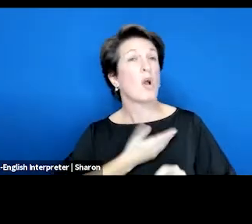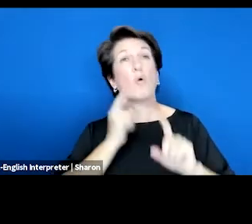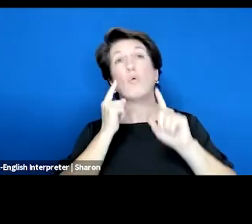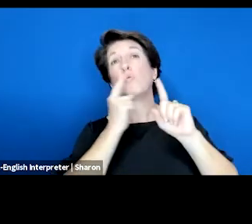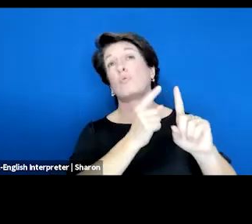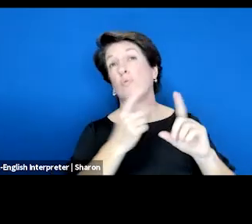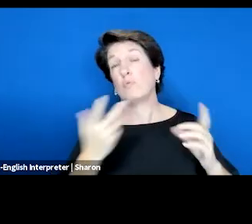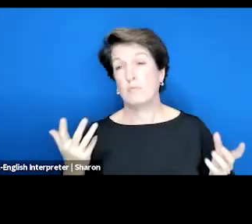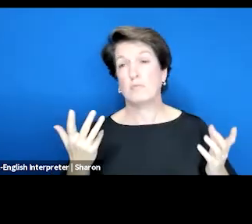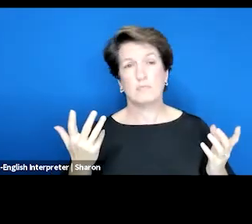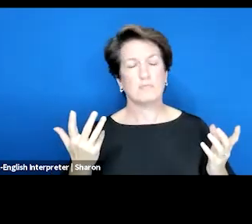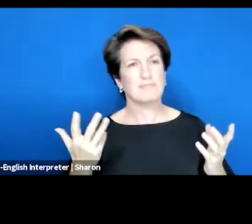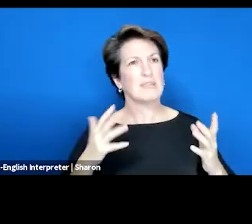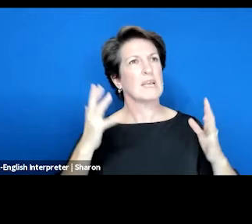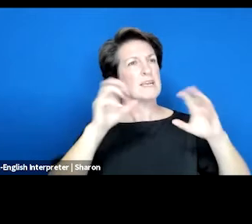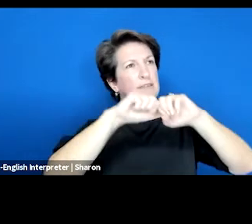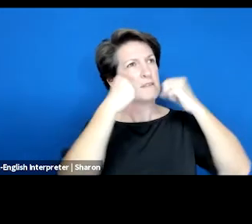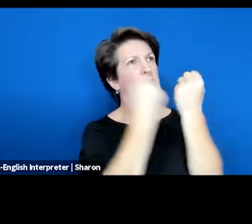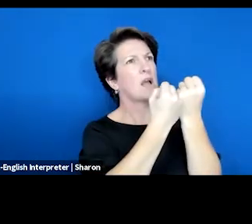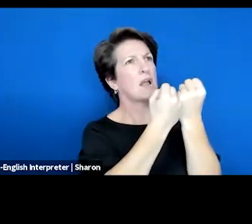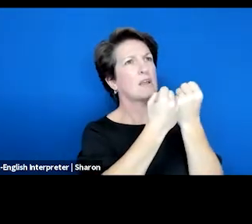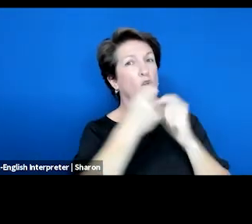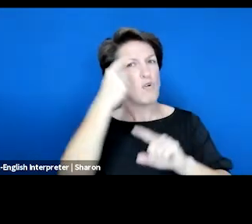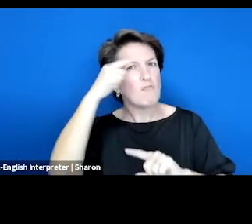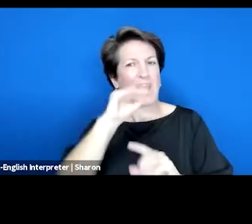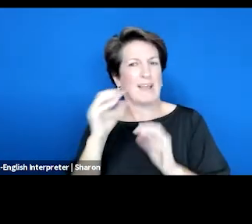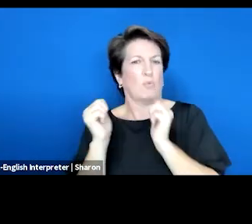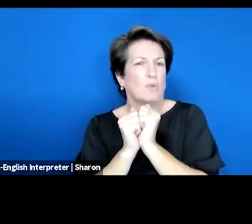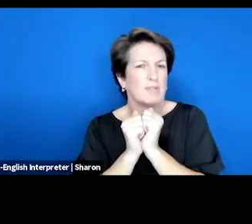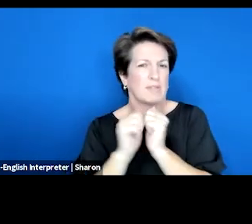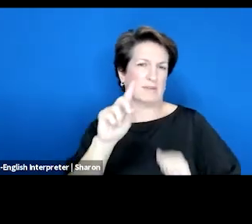than some disability organizations, and not in our